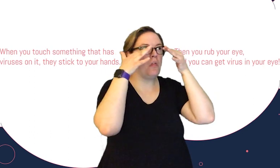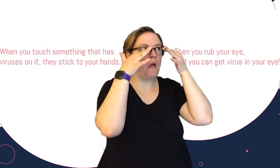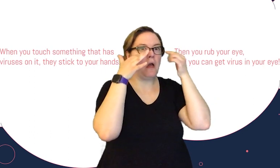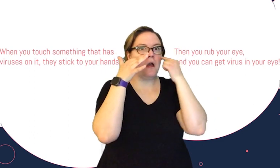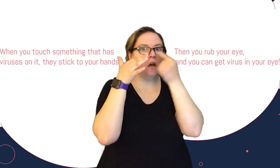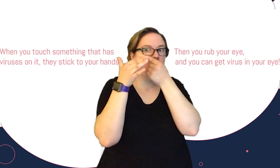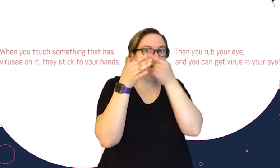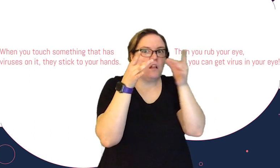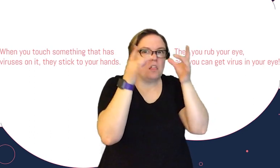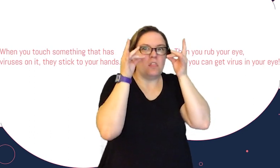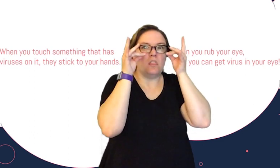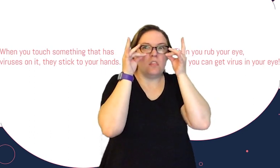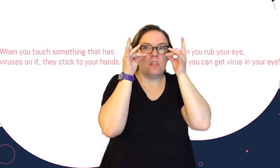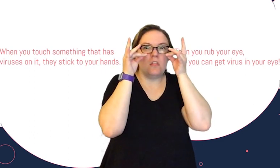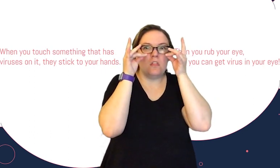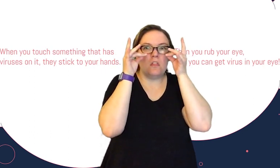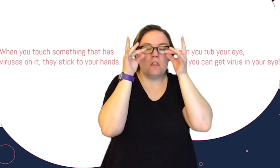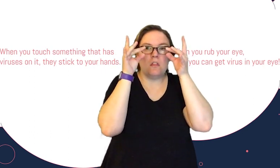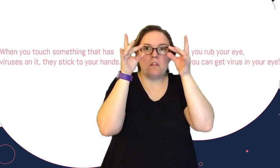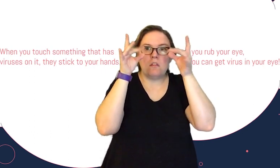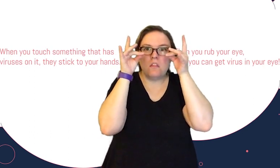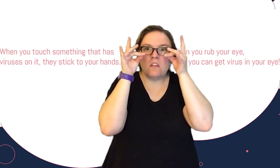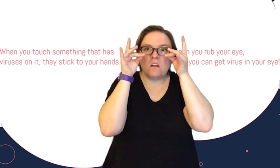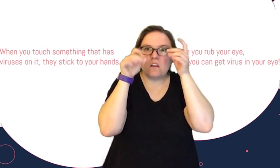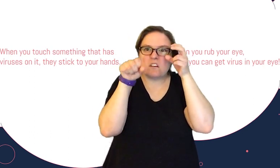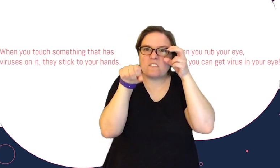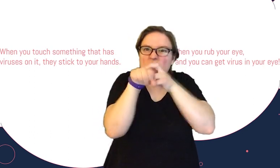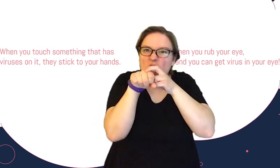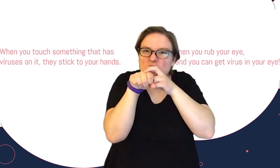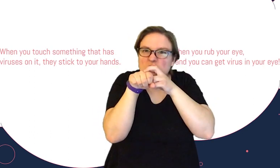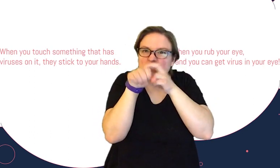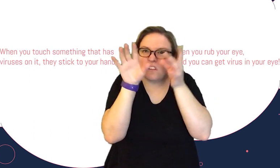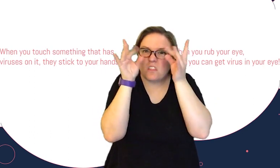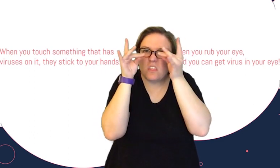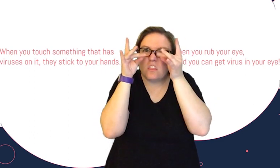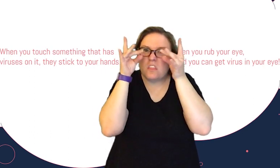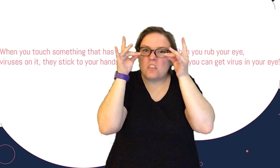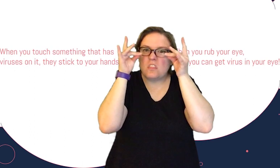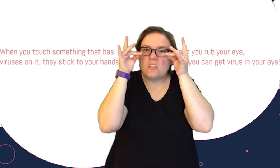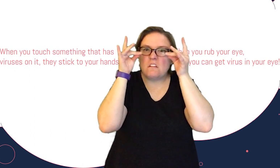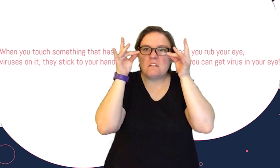they stick to your hands and when you rub your eyes,